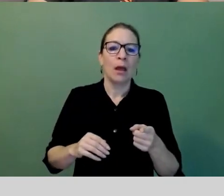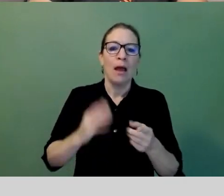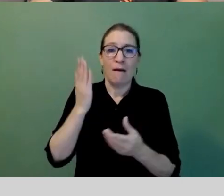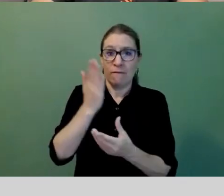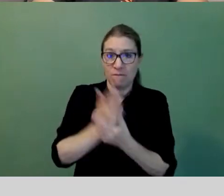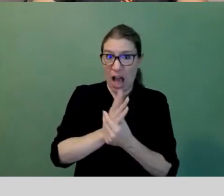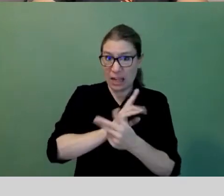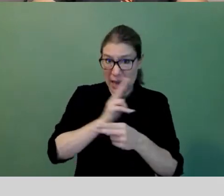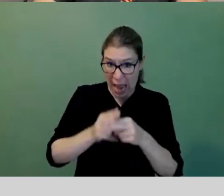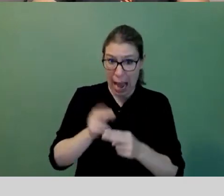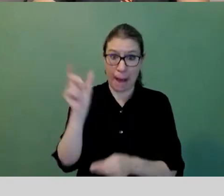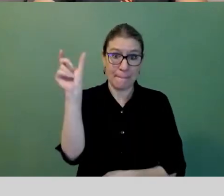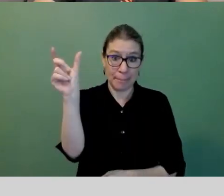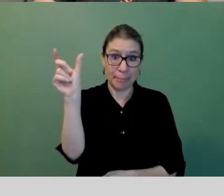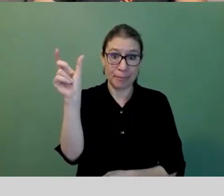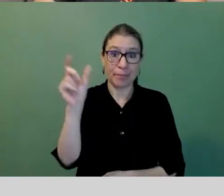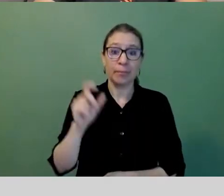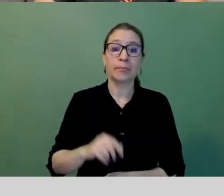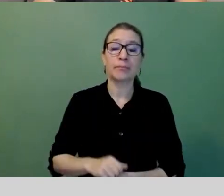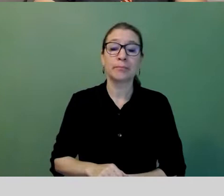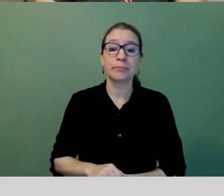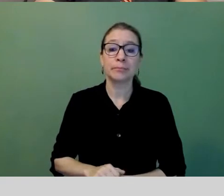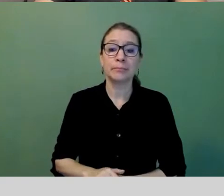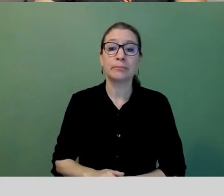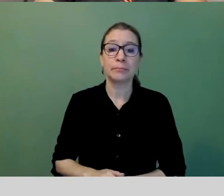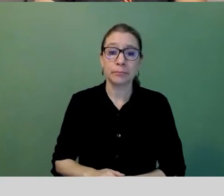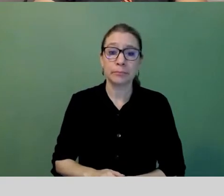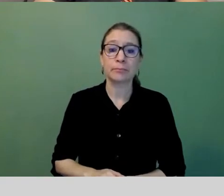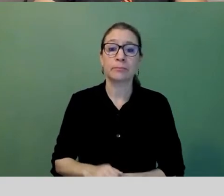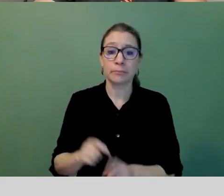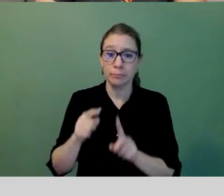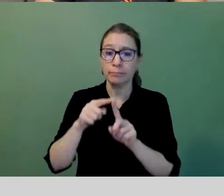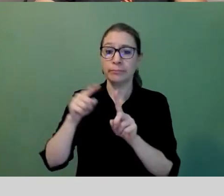So we've been using the koans 110-easy-class-variable.py